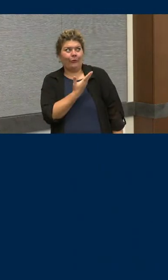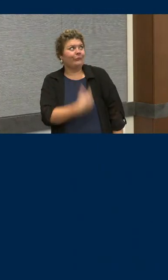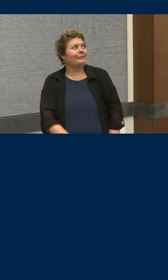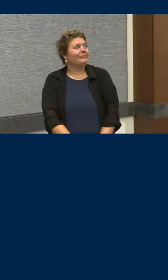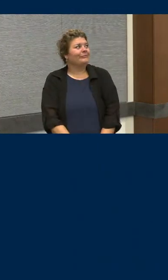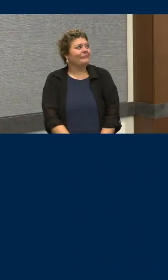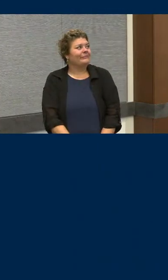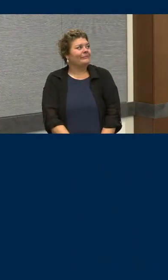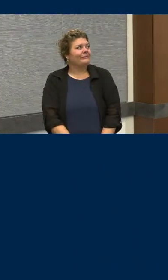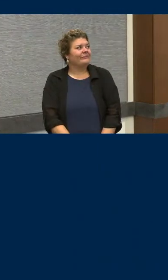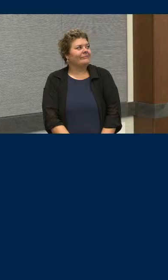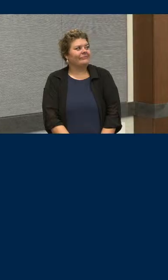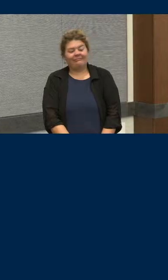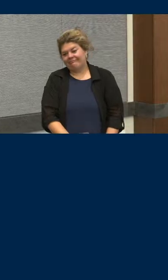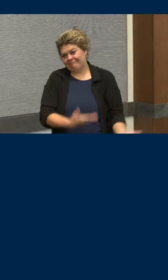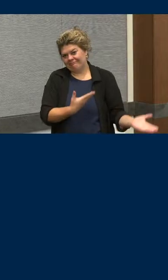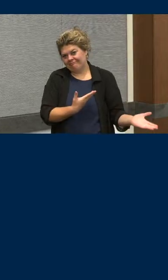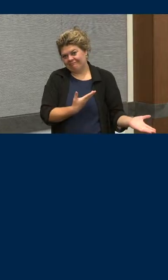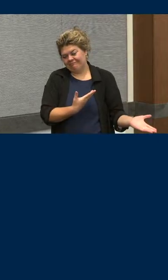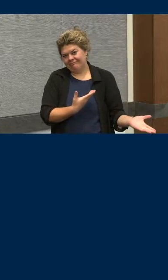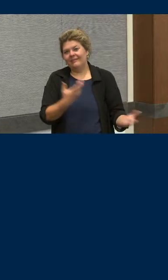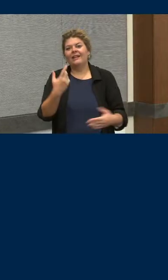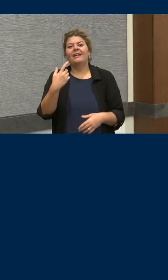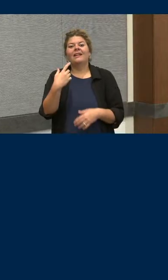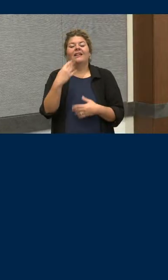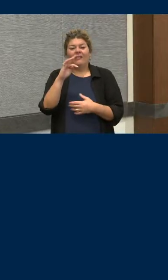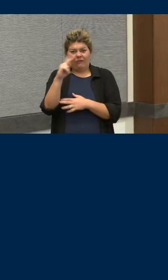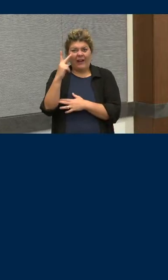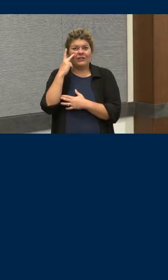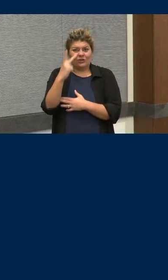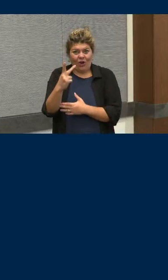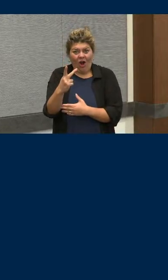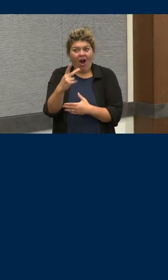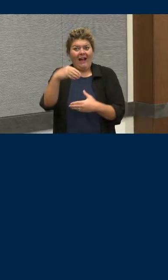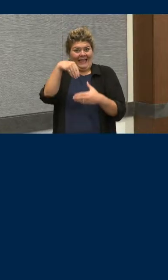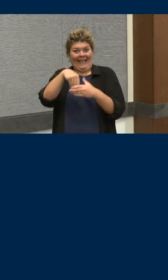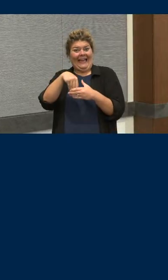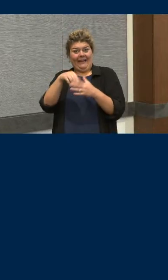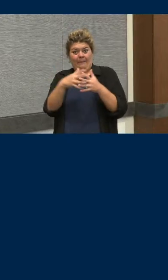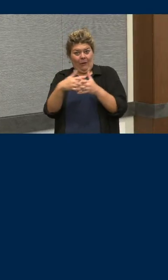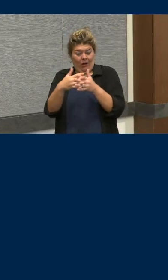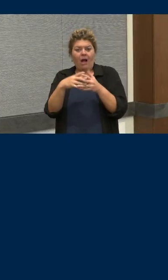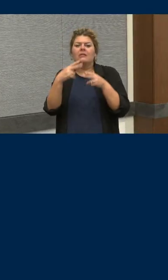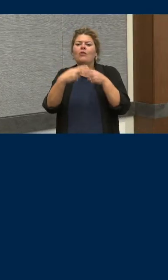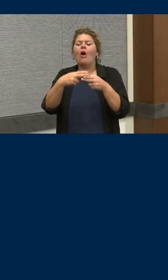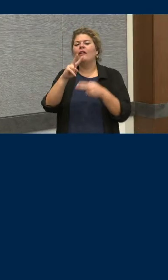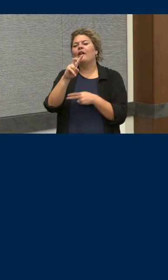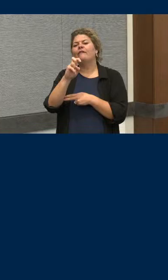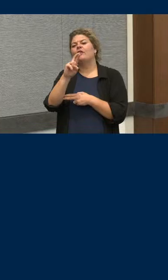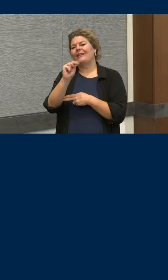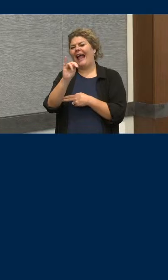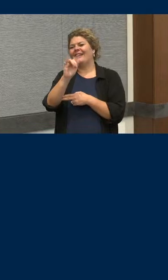One of the things that Frank saw in America was vernacular religion. As the religious